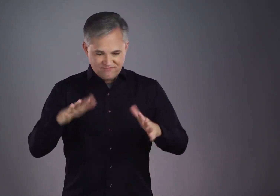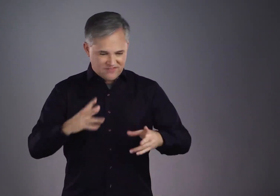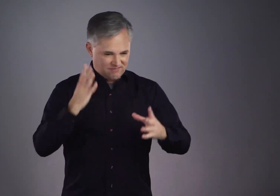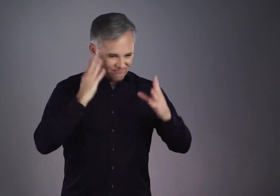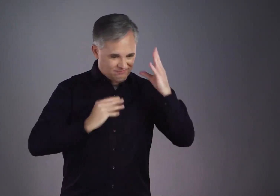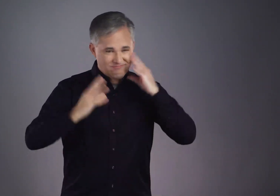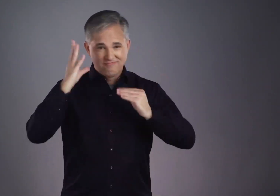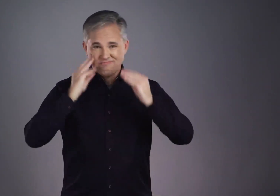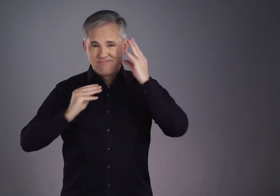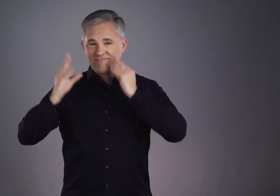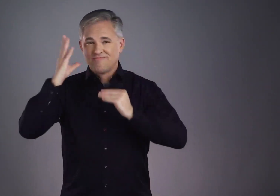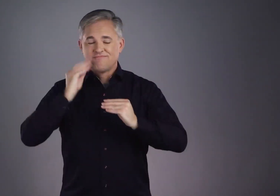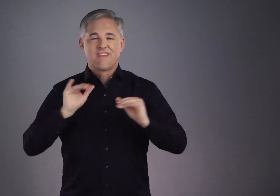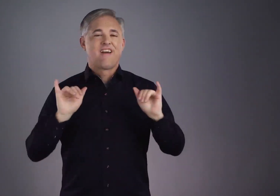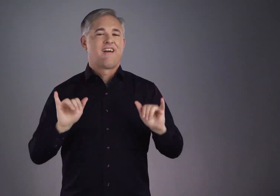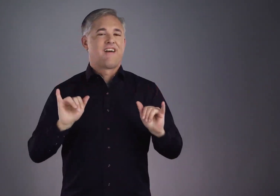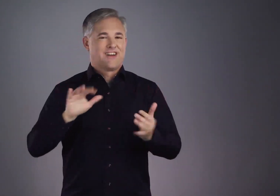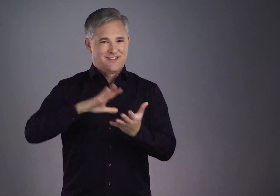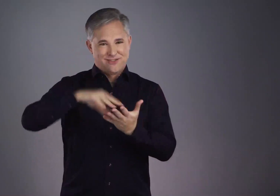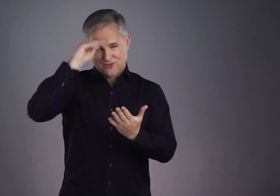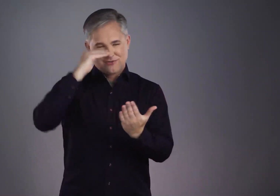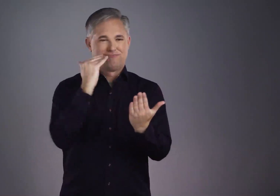Our A.A. experience has taught us that: